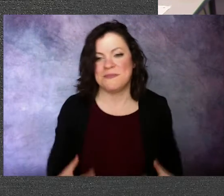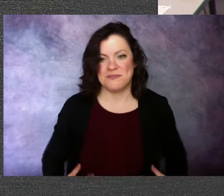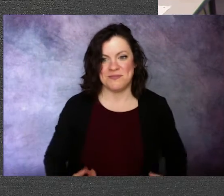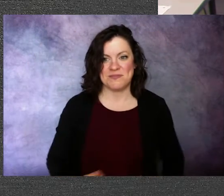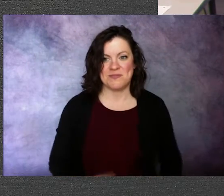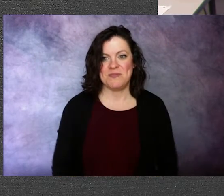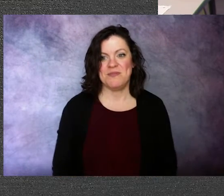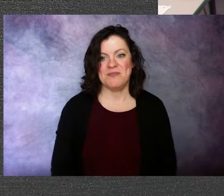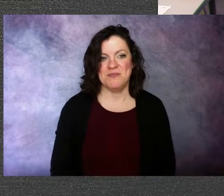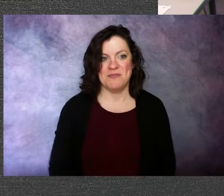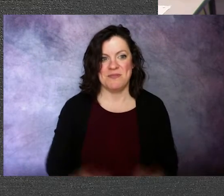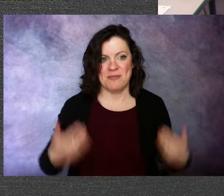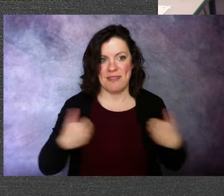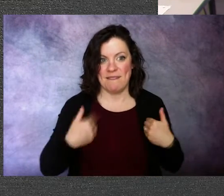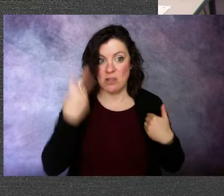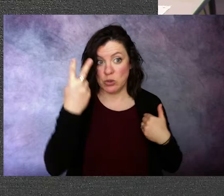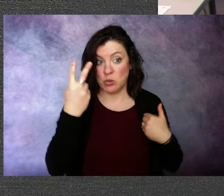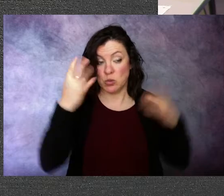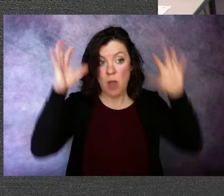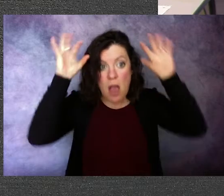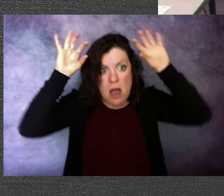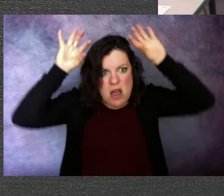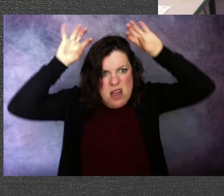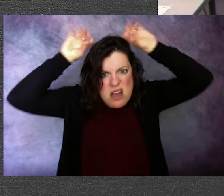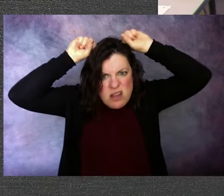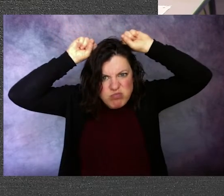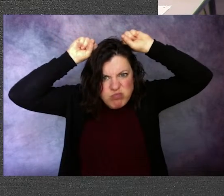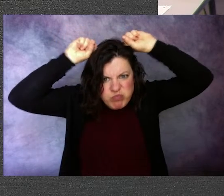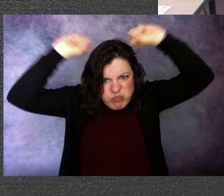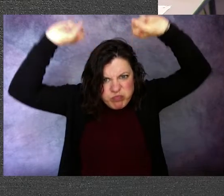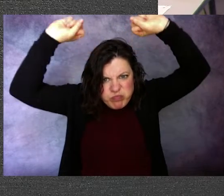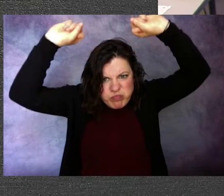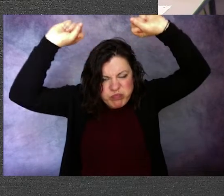I only have two hands to make my horns but I'm gonna use my nose as my last horn.